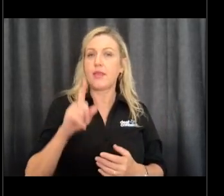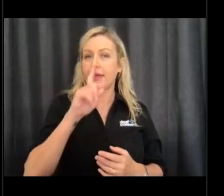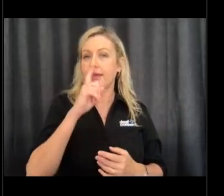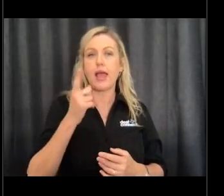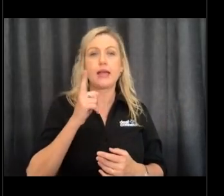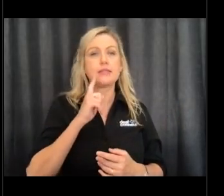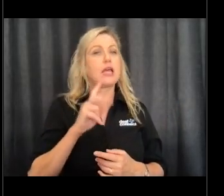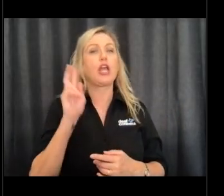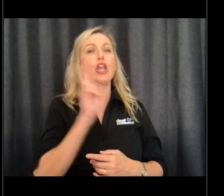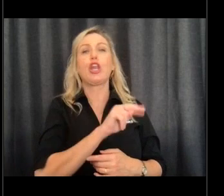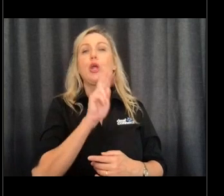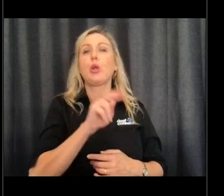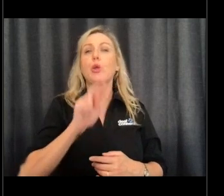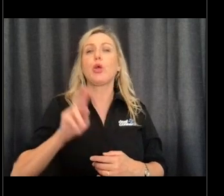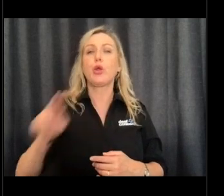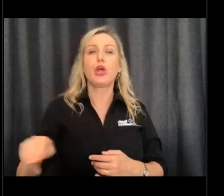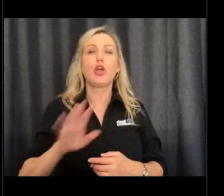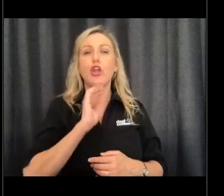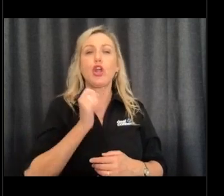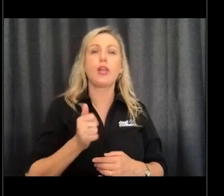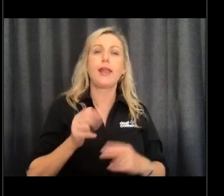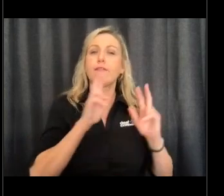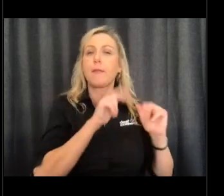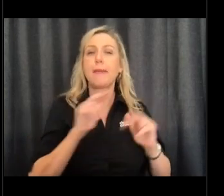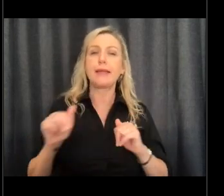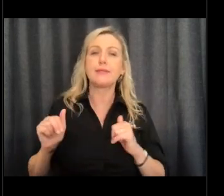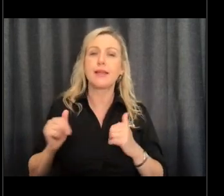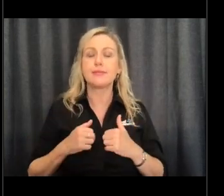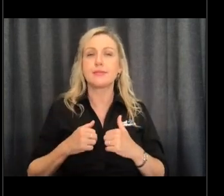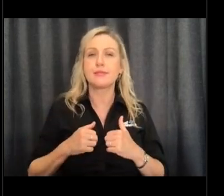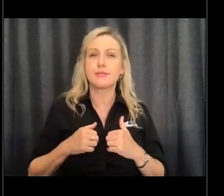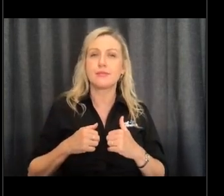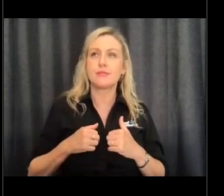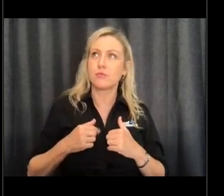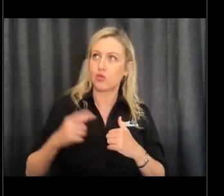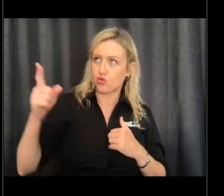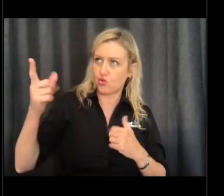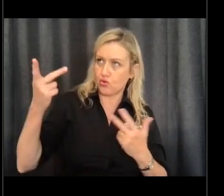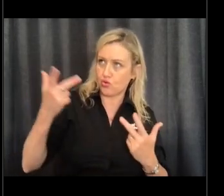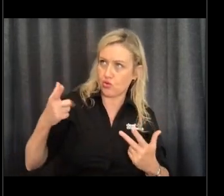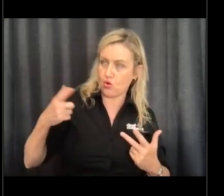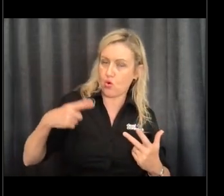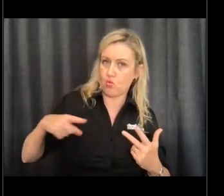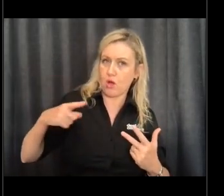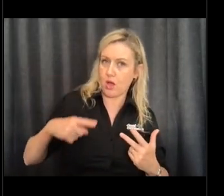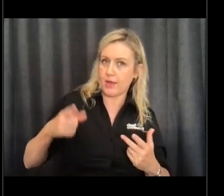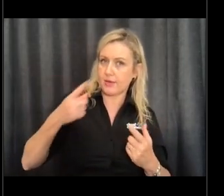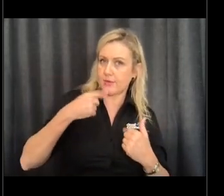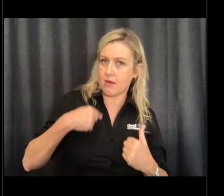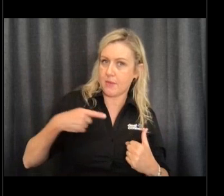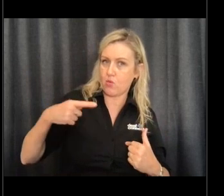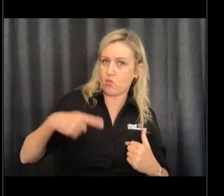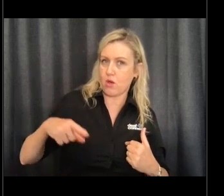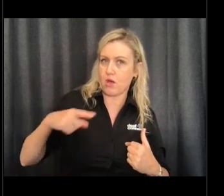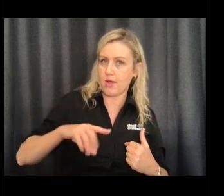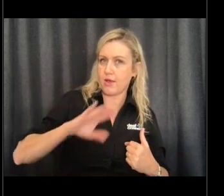a claim on the lack of maintenance if you can't then show us why that would have made a difference. Yep.